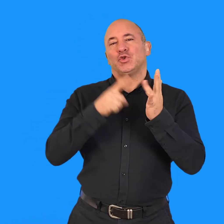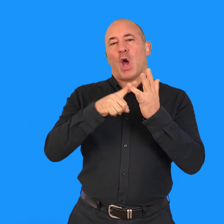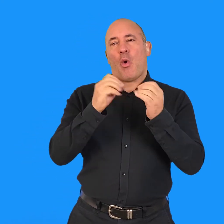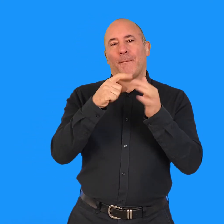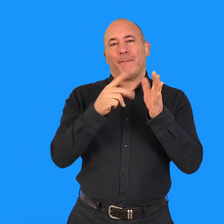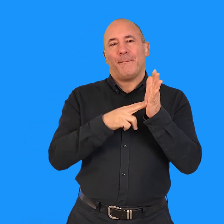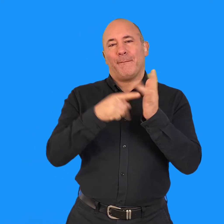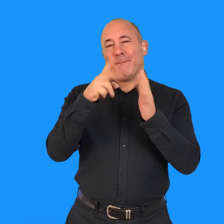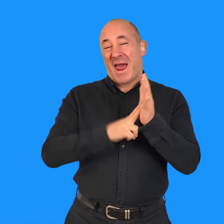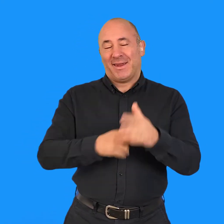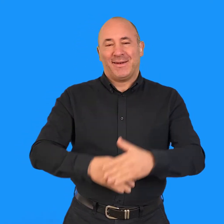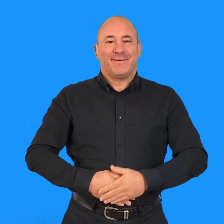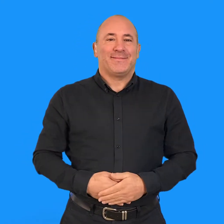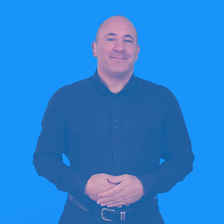First up we hear from Jo Bannon.